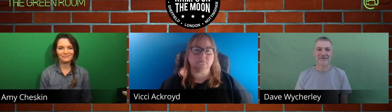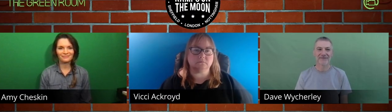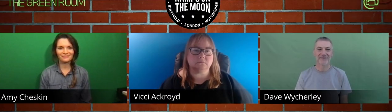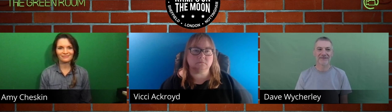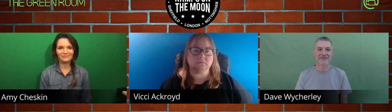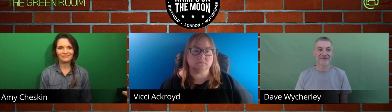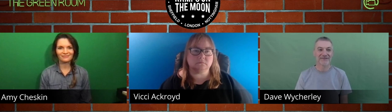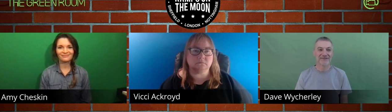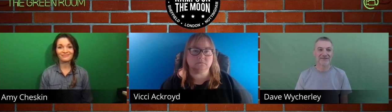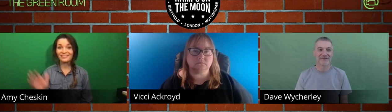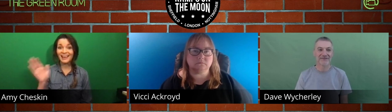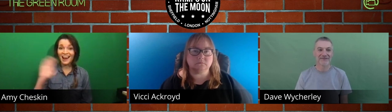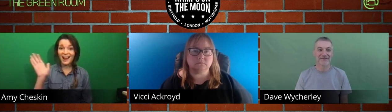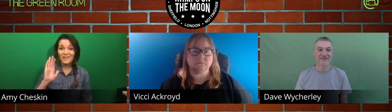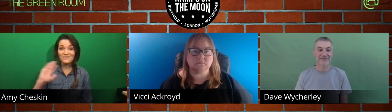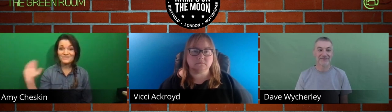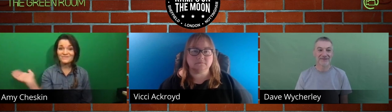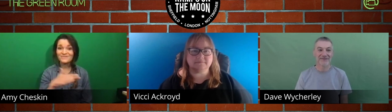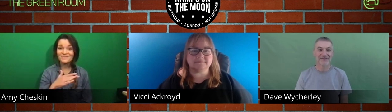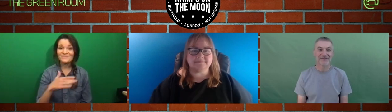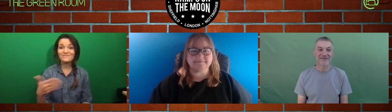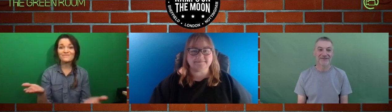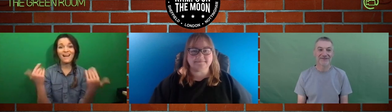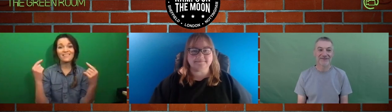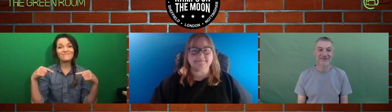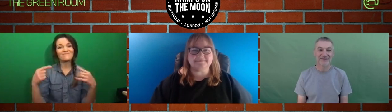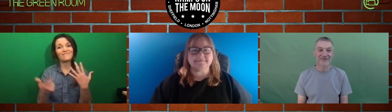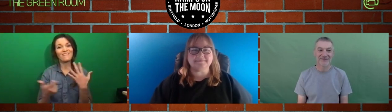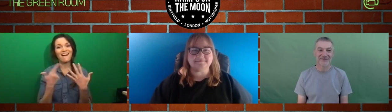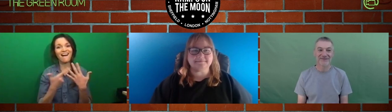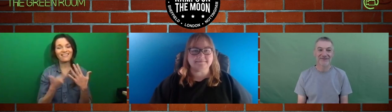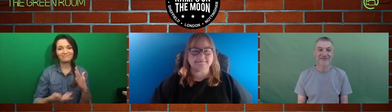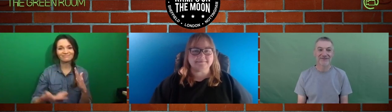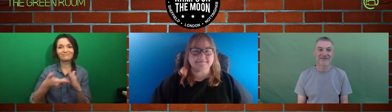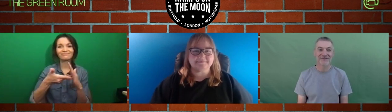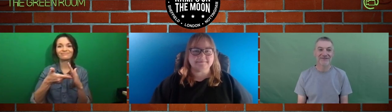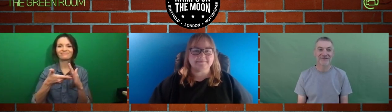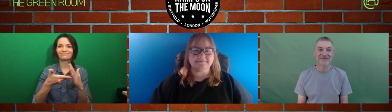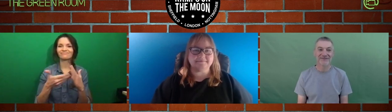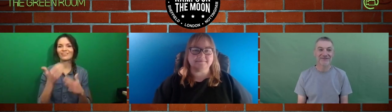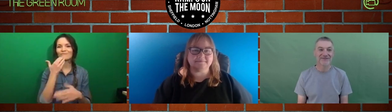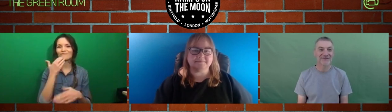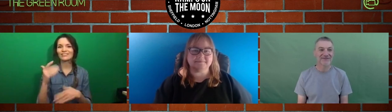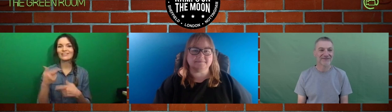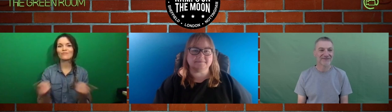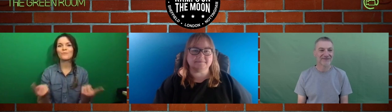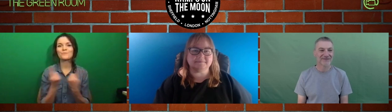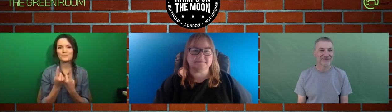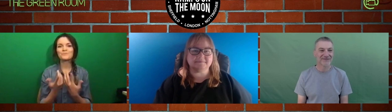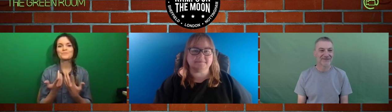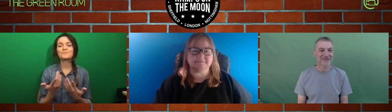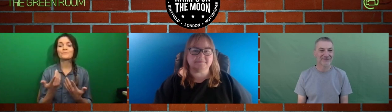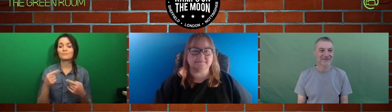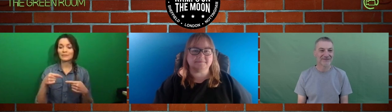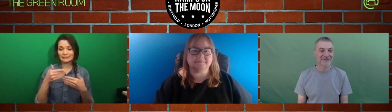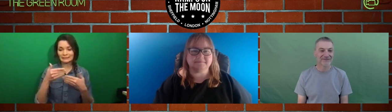Clare-Louise English: Hello folks and welcome to another edition of the Green Room. This series of the Green Room is a